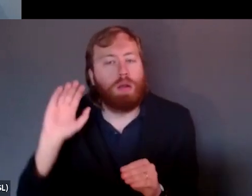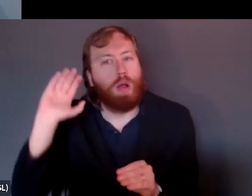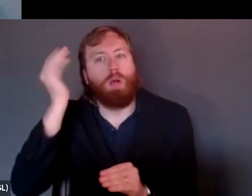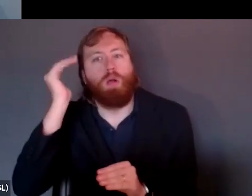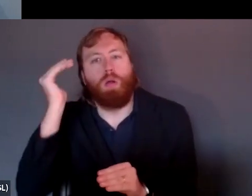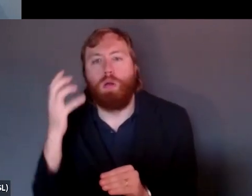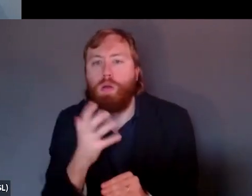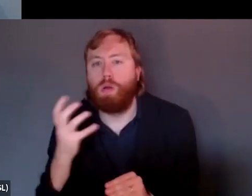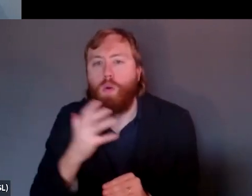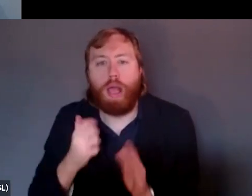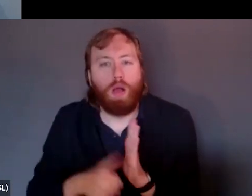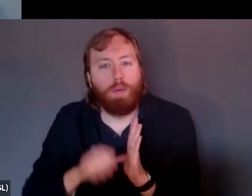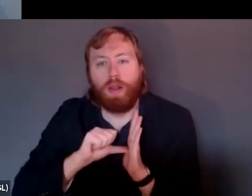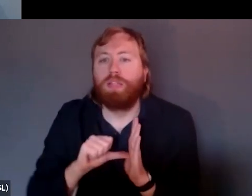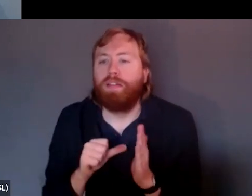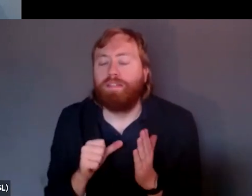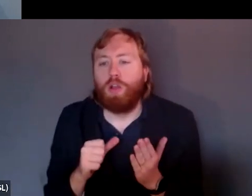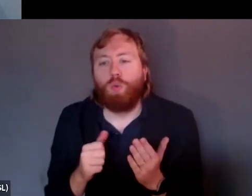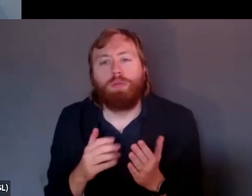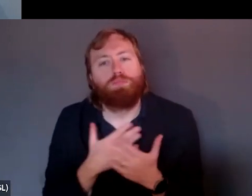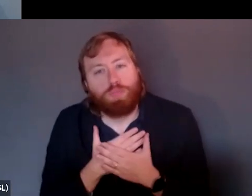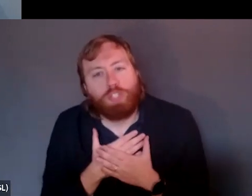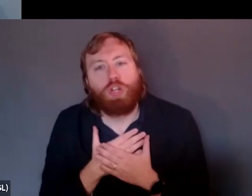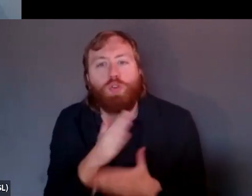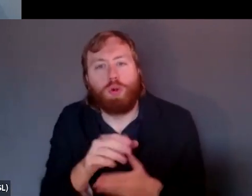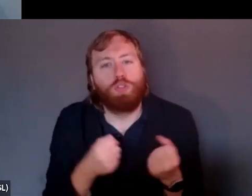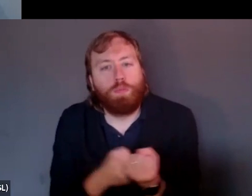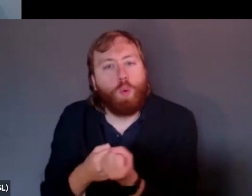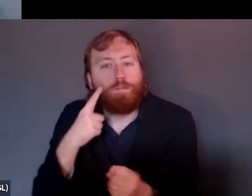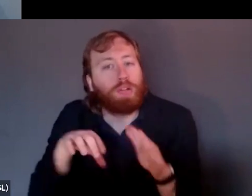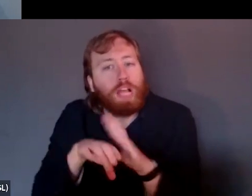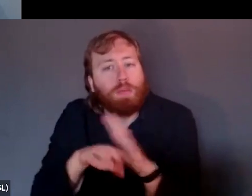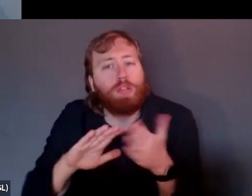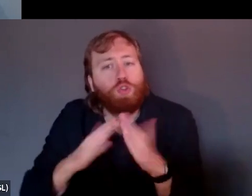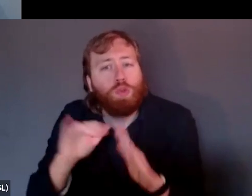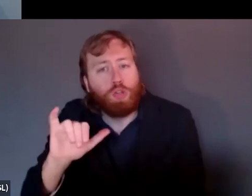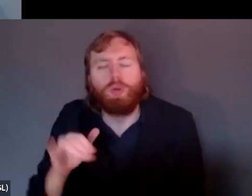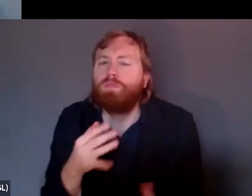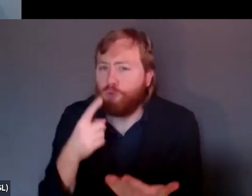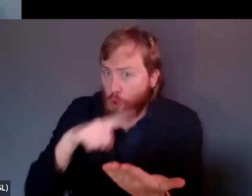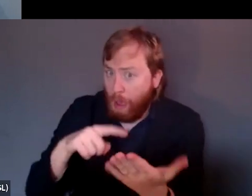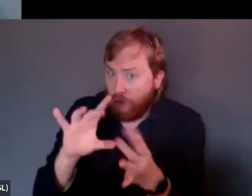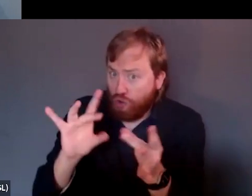We appreciate the support that you have for the accessibility community as well. Can you share where people can get in touch with you both